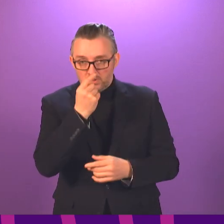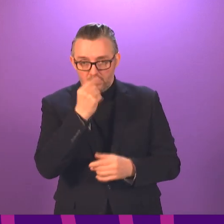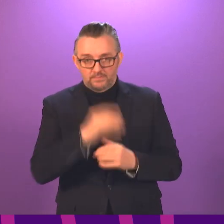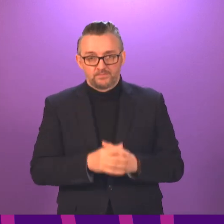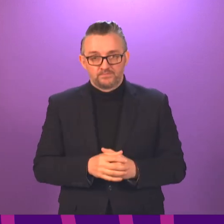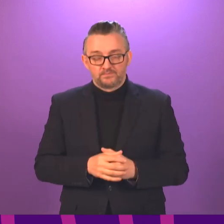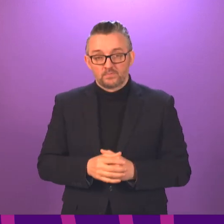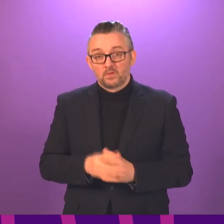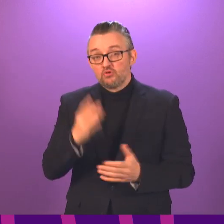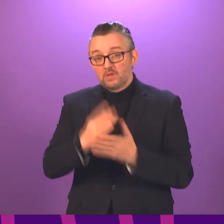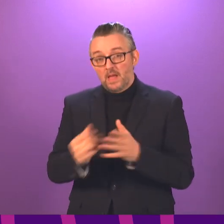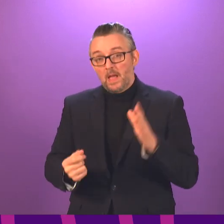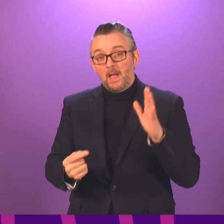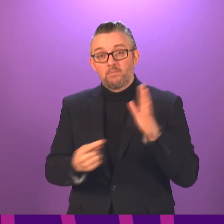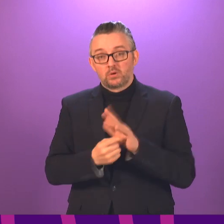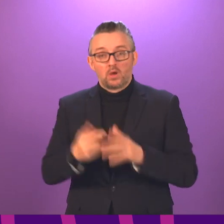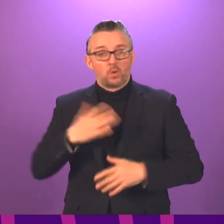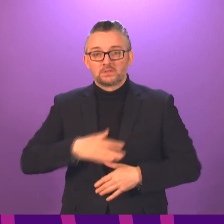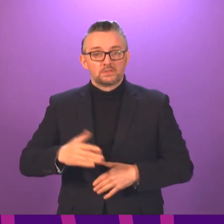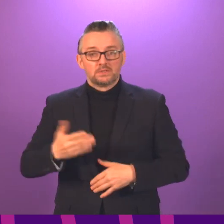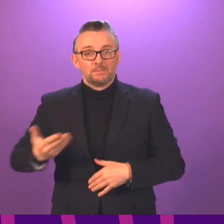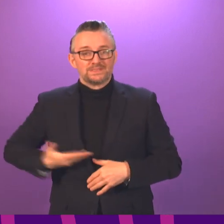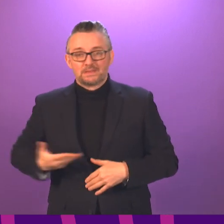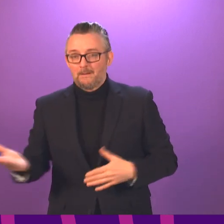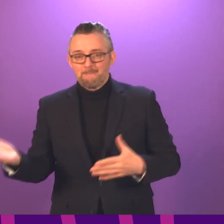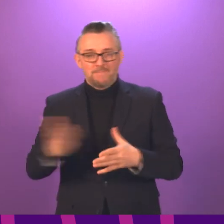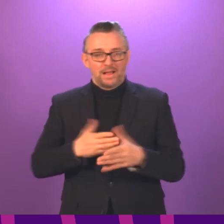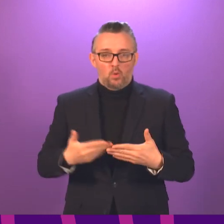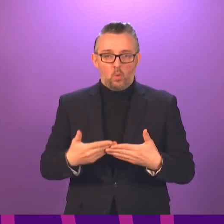The most important thing is to get businesses trading again as quickly as possible, which